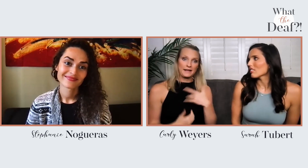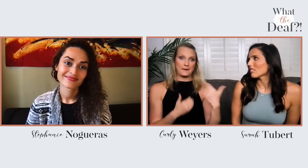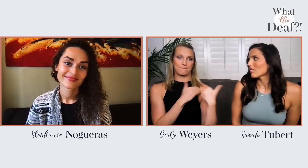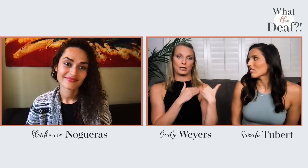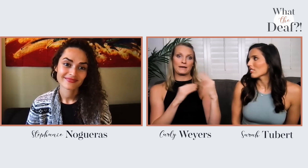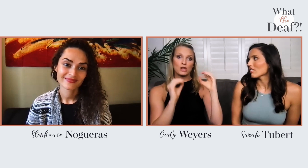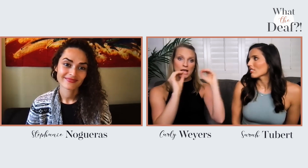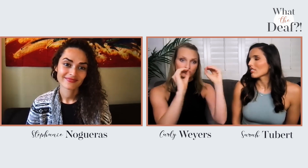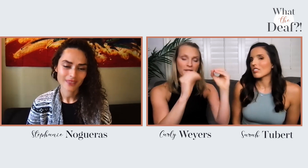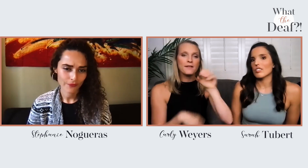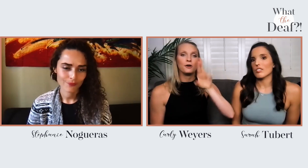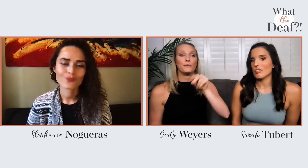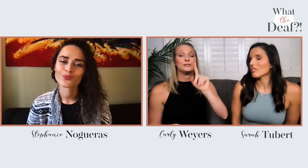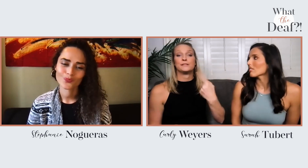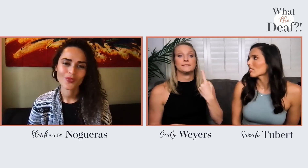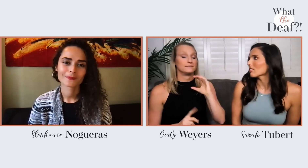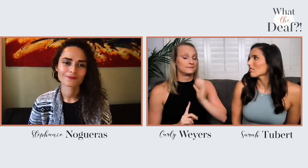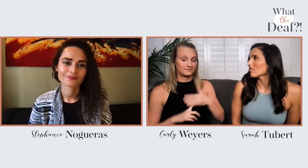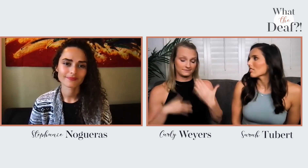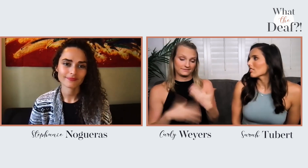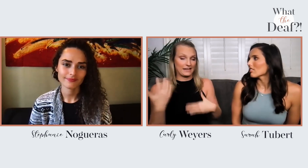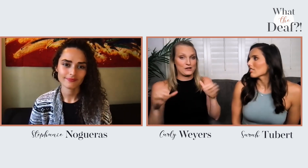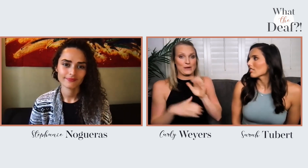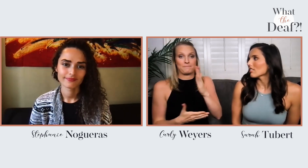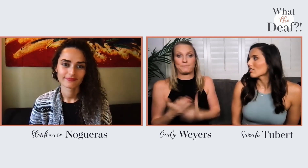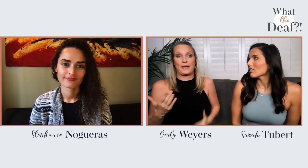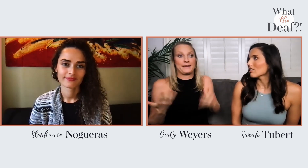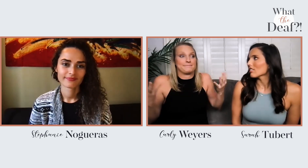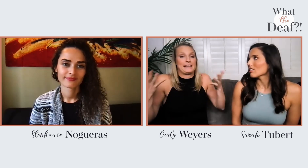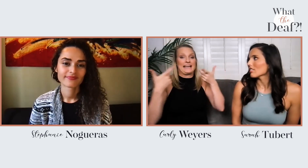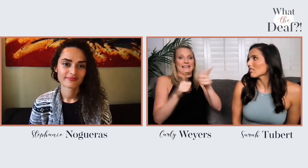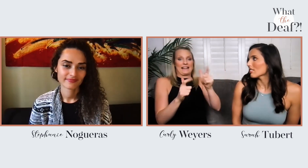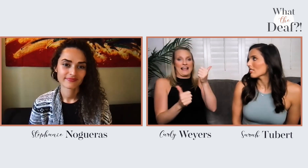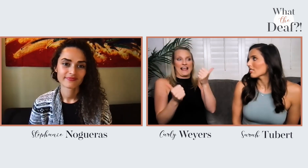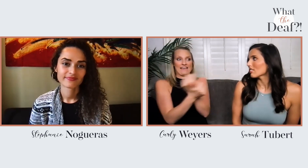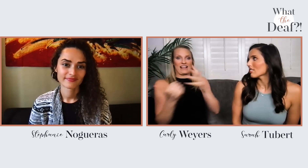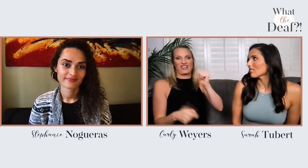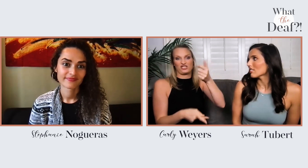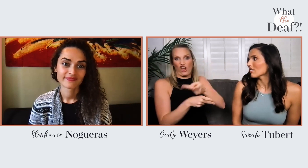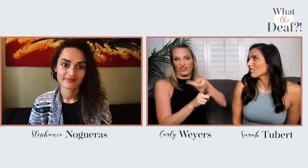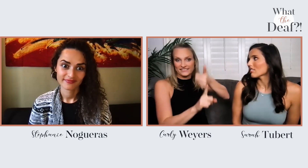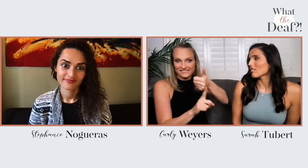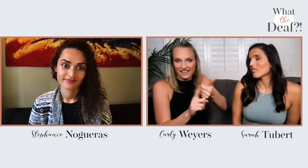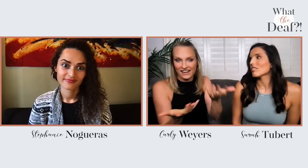Do you feel a burden of having to educate them, or do you just play the character, do your part, and just let everything else take care of itself?